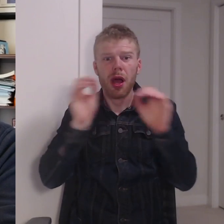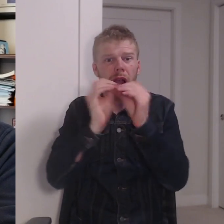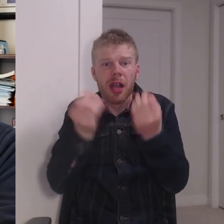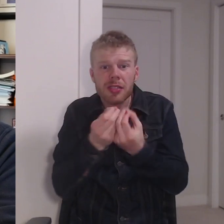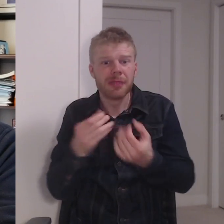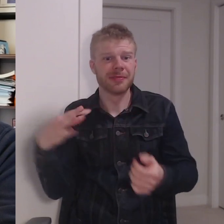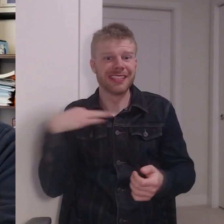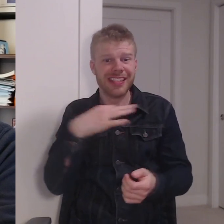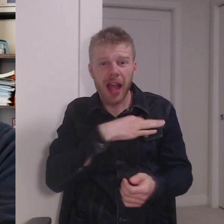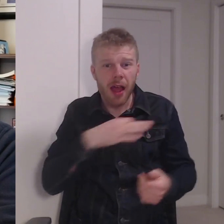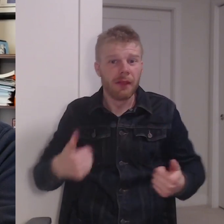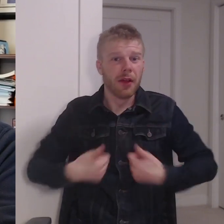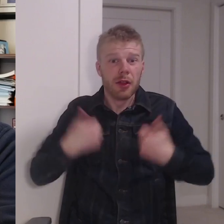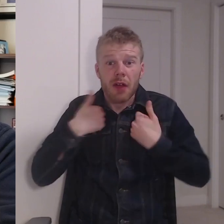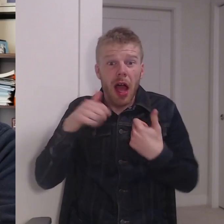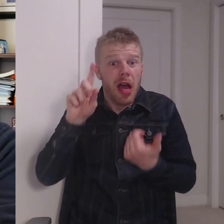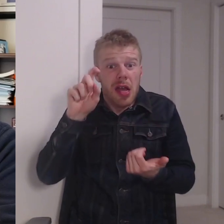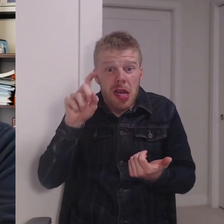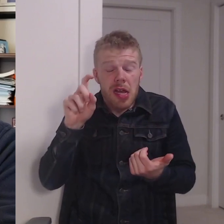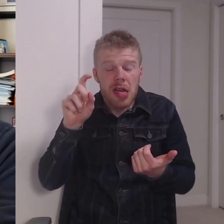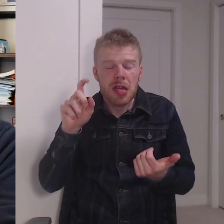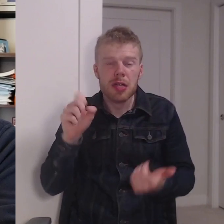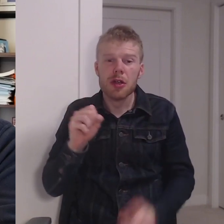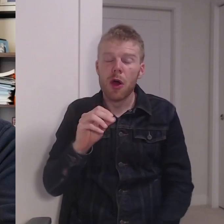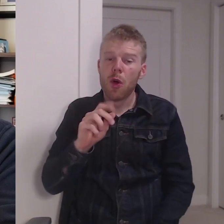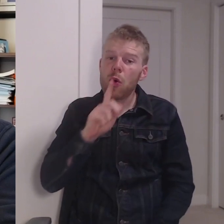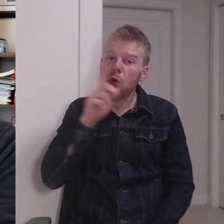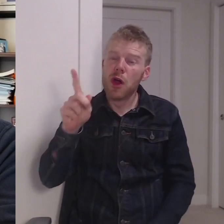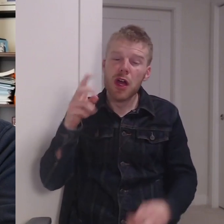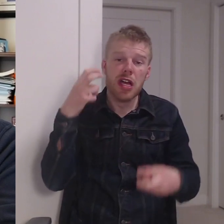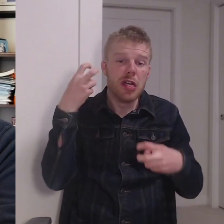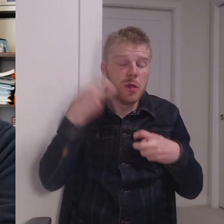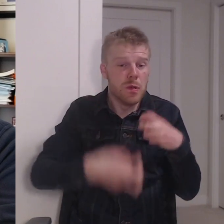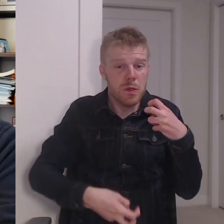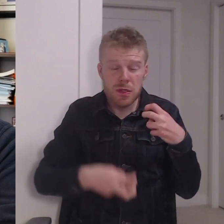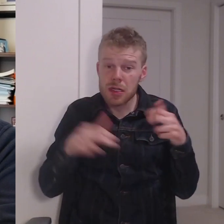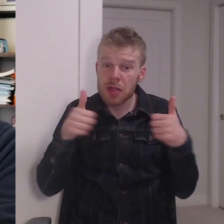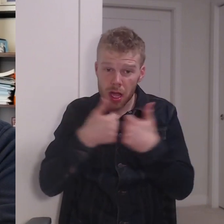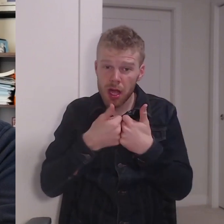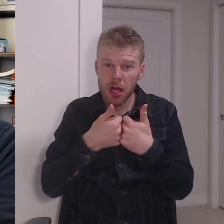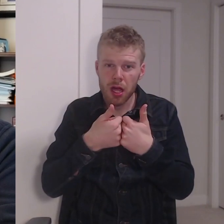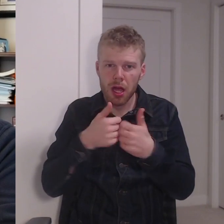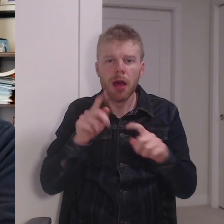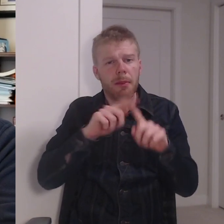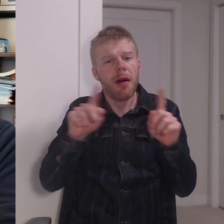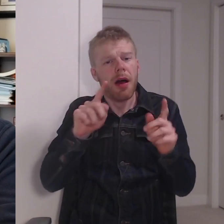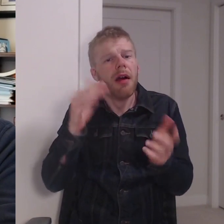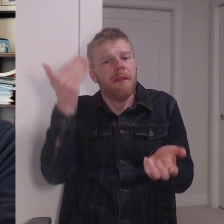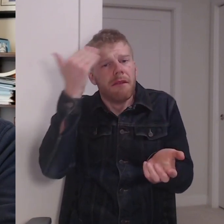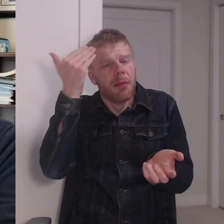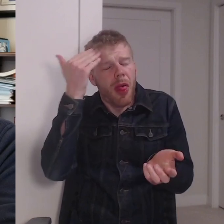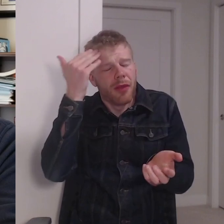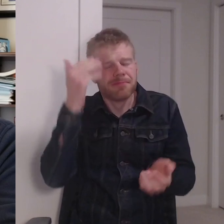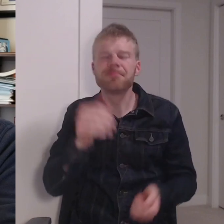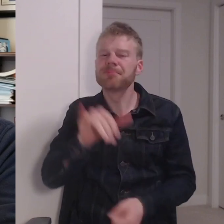and organization and the survival? So it was very difficult but familiar